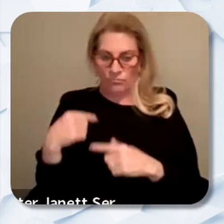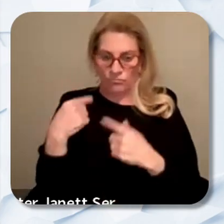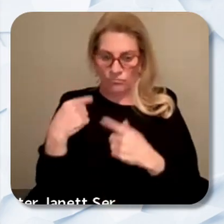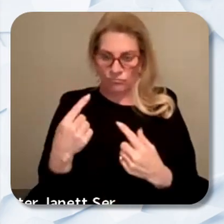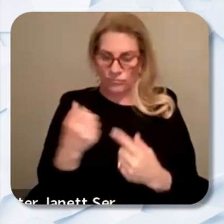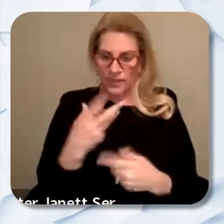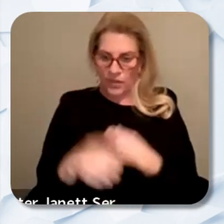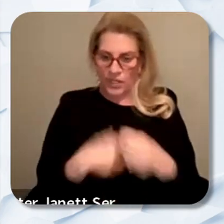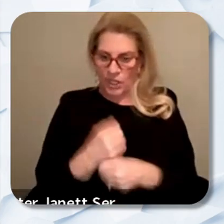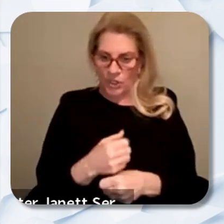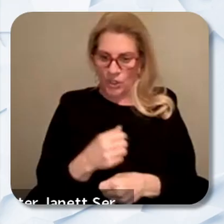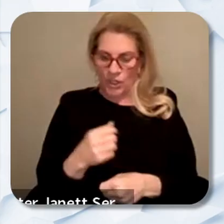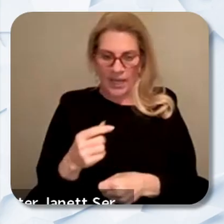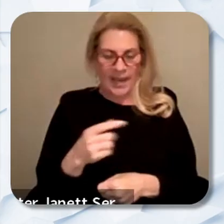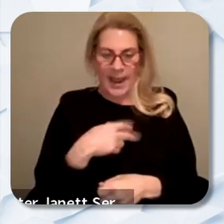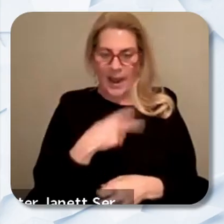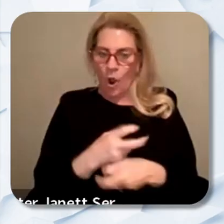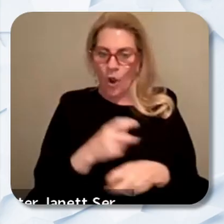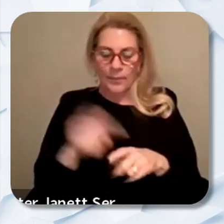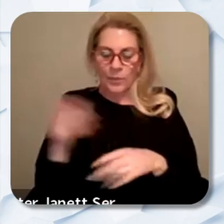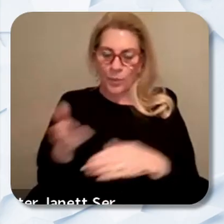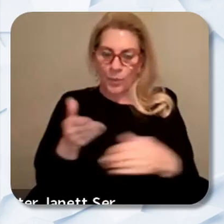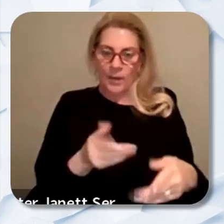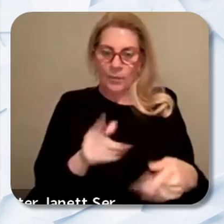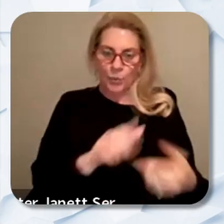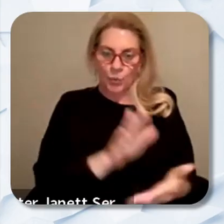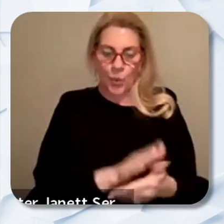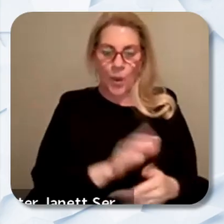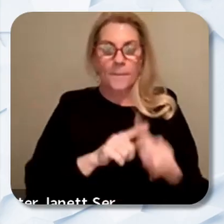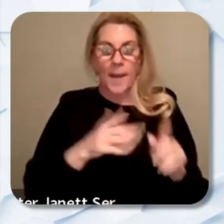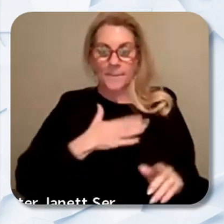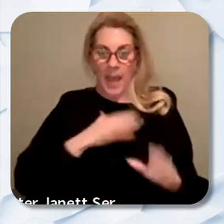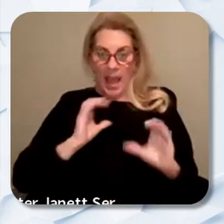they would have trouble even bringing him onto school. But my classroom was his safe space. And